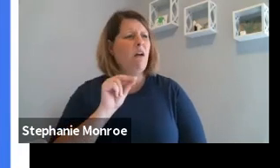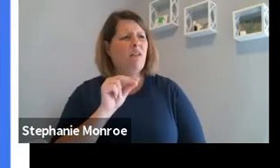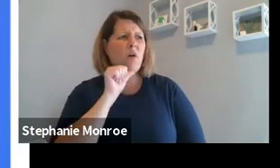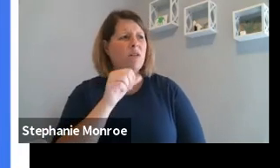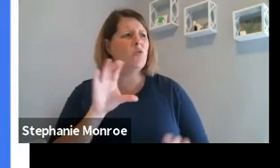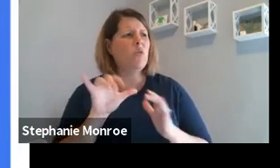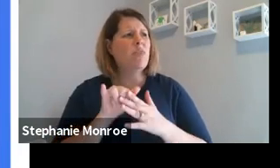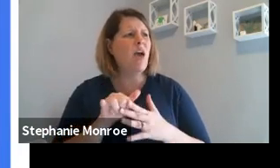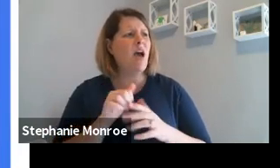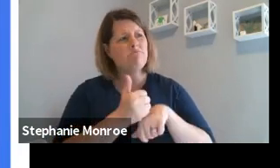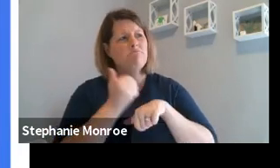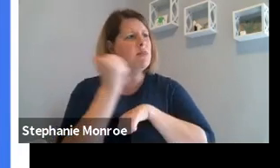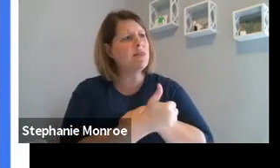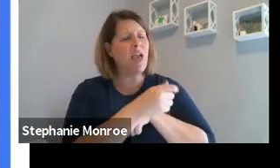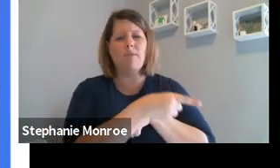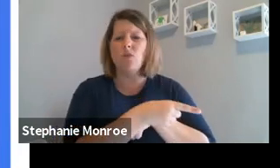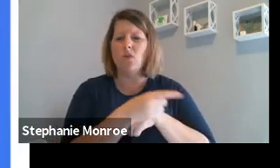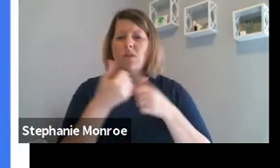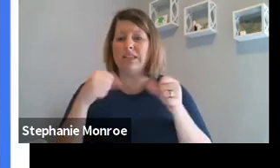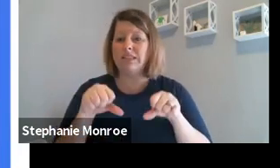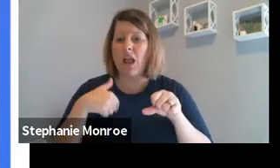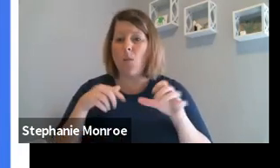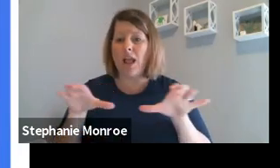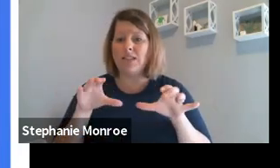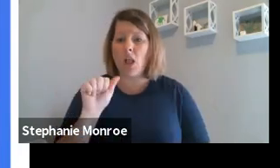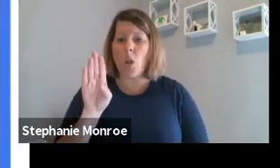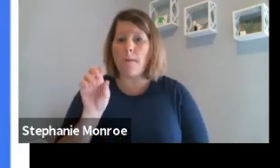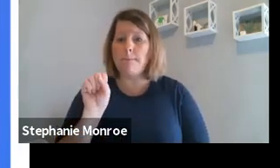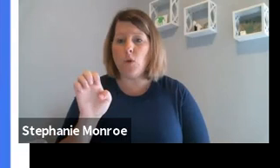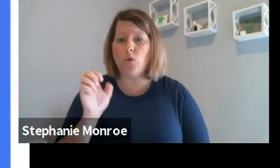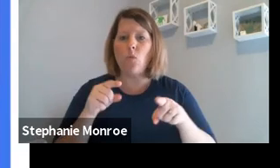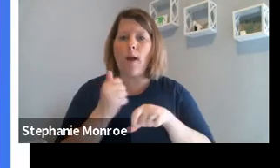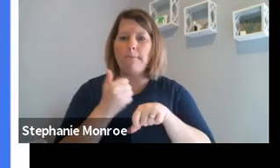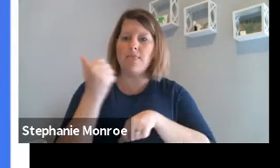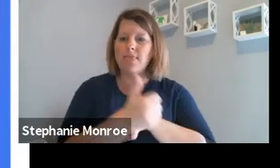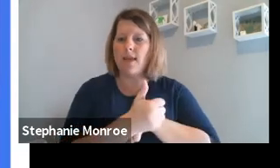hey will deny that what they did was abuse, while they're blaming the victim for what occurred.